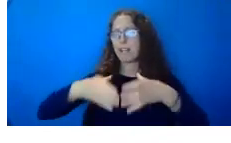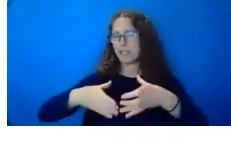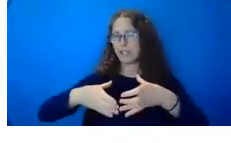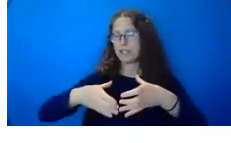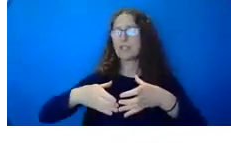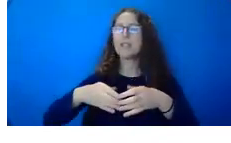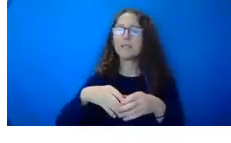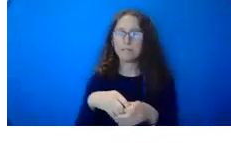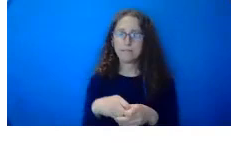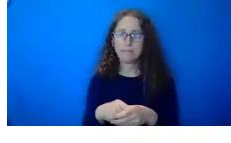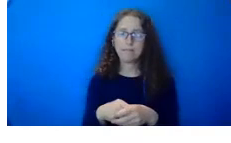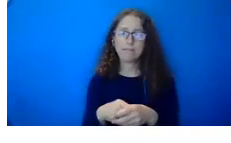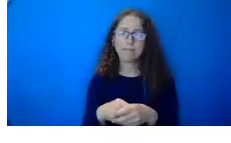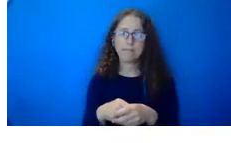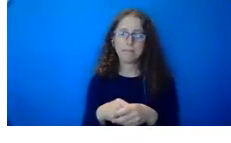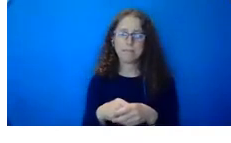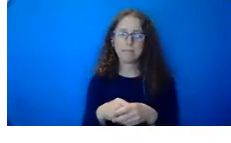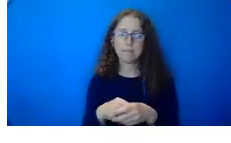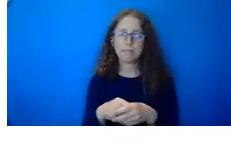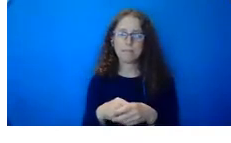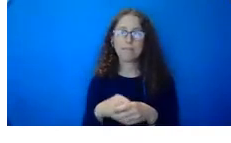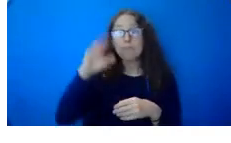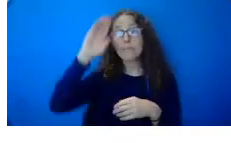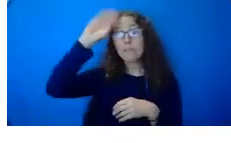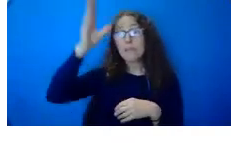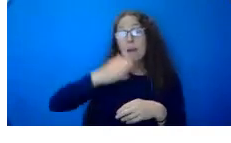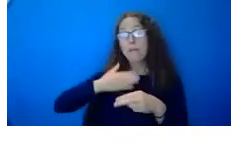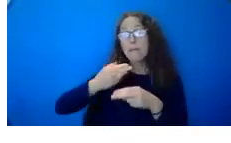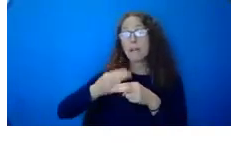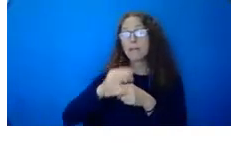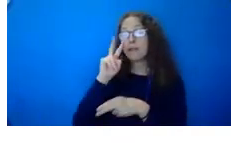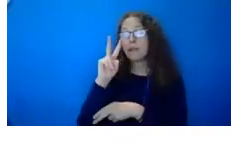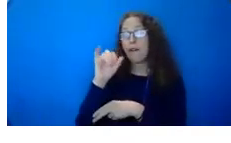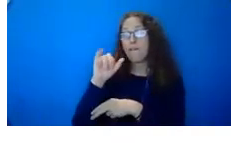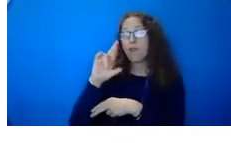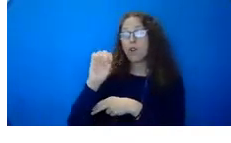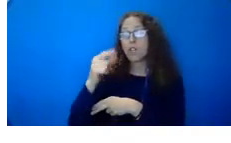LEVY ON THE RESILIENT COMMUNITIES SEEM WHICH IS FORMALLY KNOWN AS VULNERABLE POPULATIONS